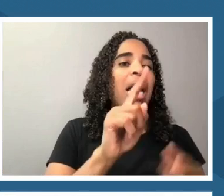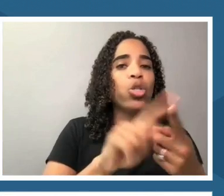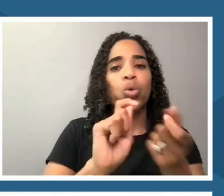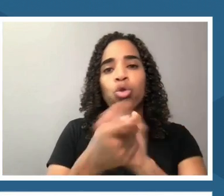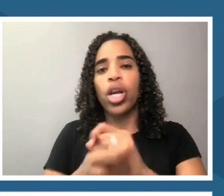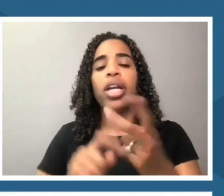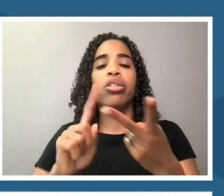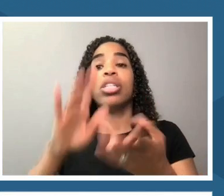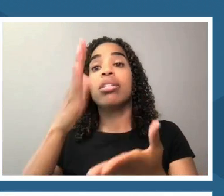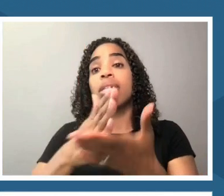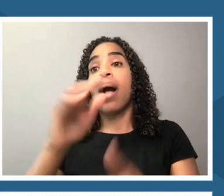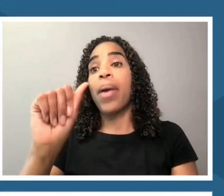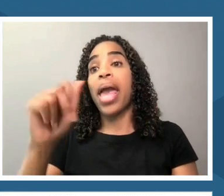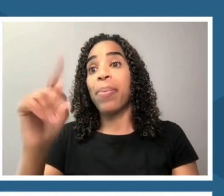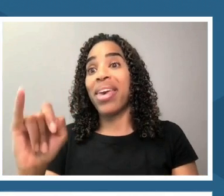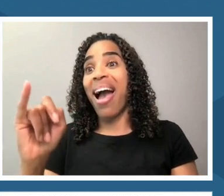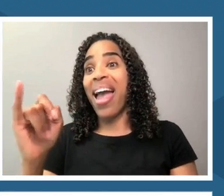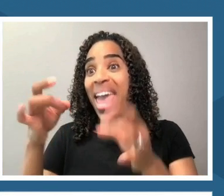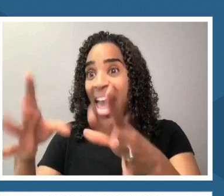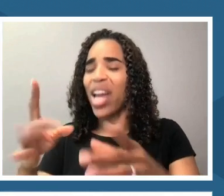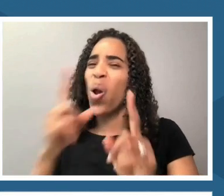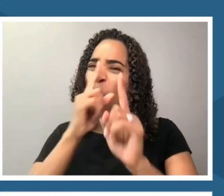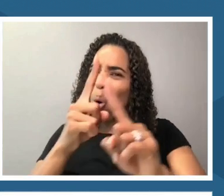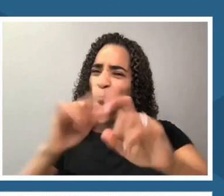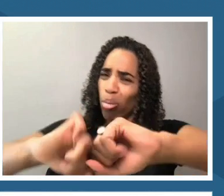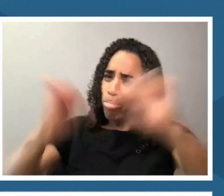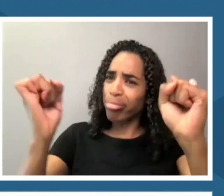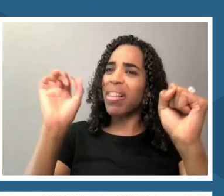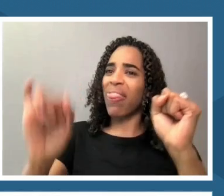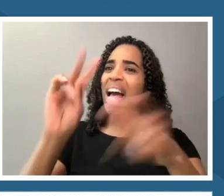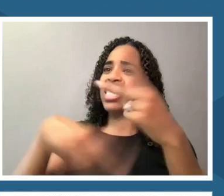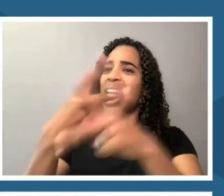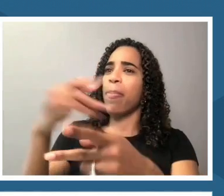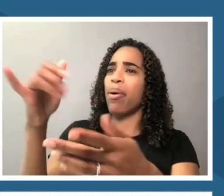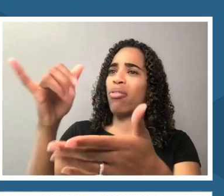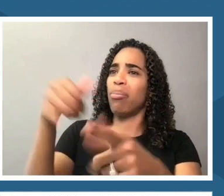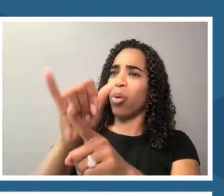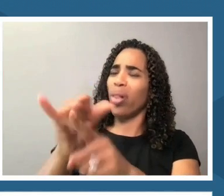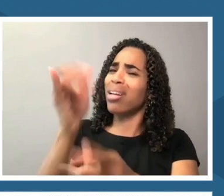thank you for that and also thank you for highlighting some of the